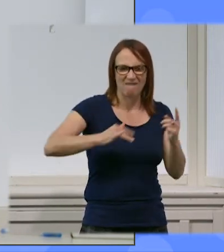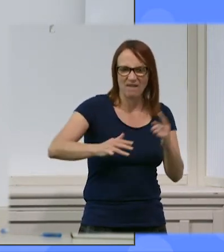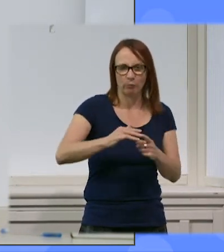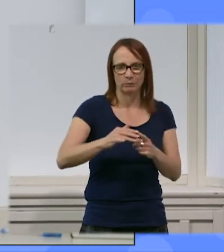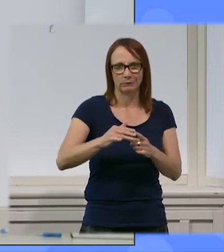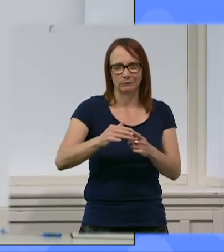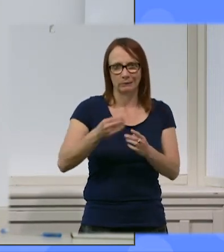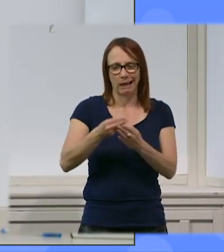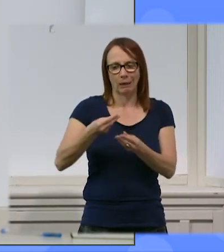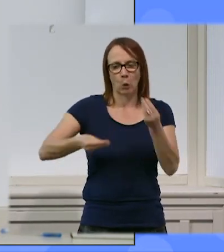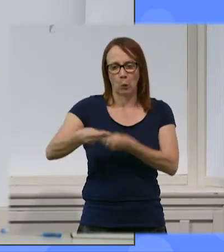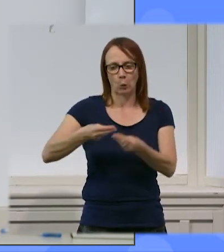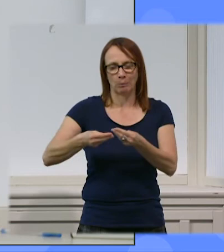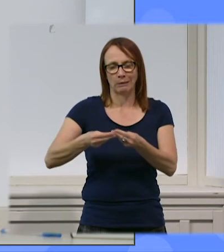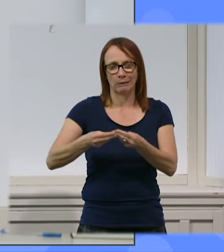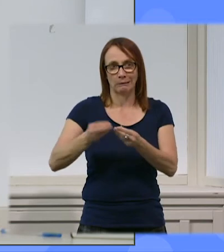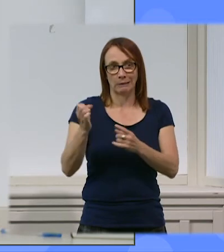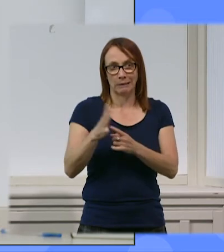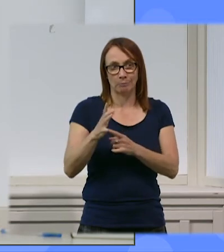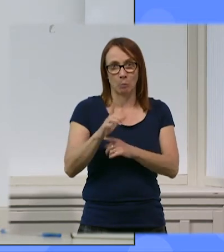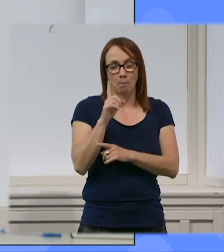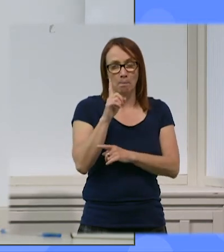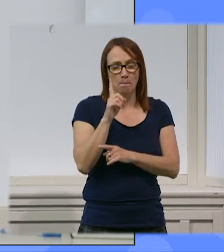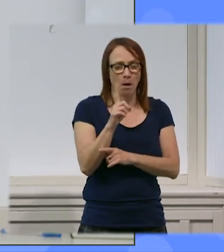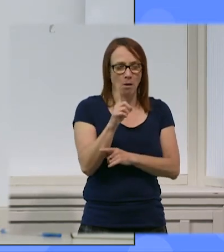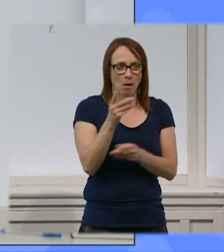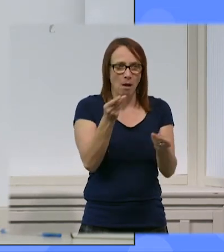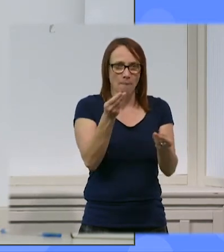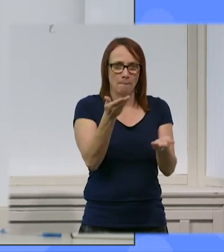as you stated it's the balance between those three things and that make it so